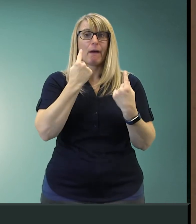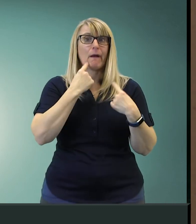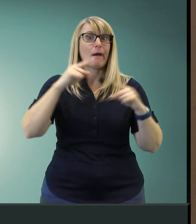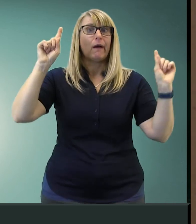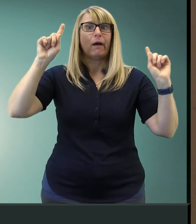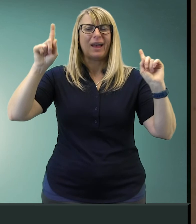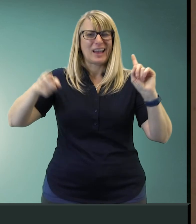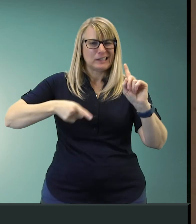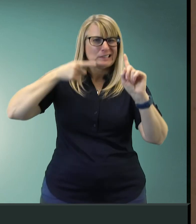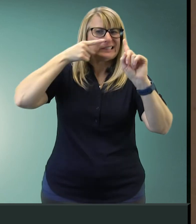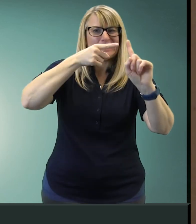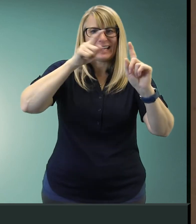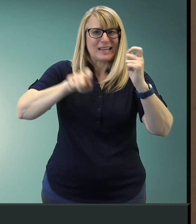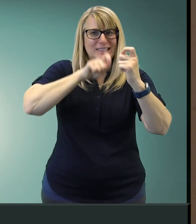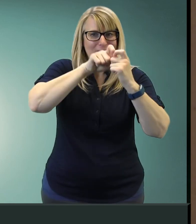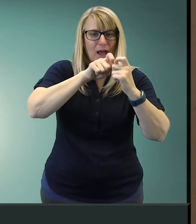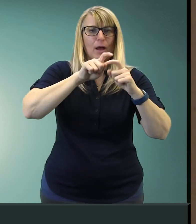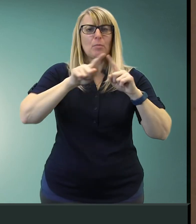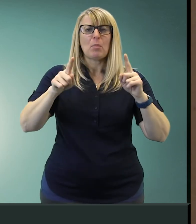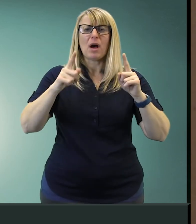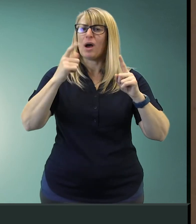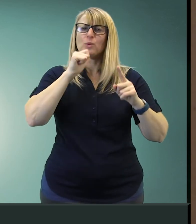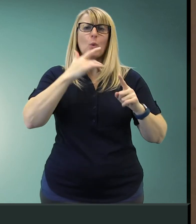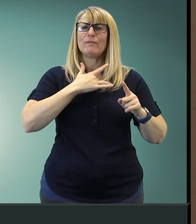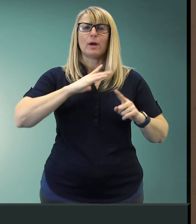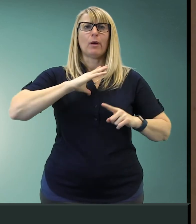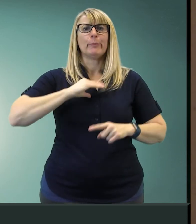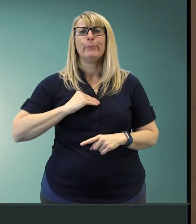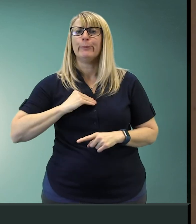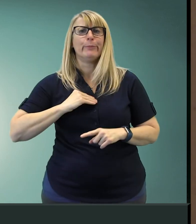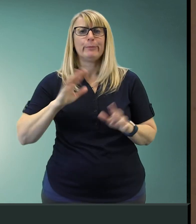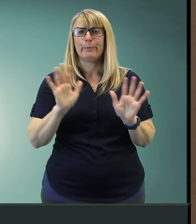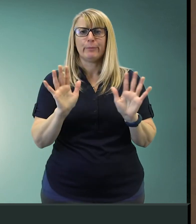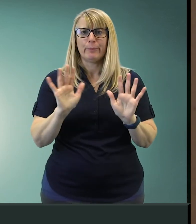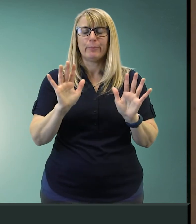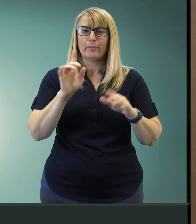the exact goal you want, but don't be discouraged.